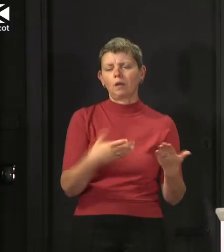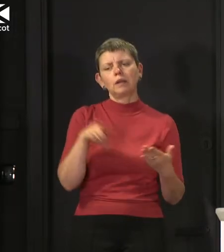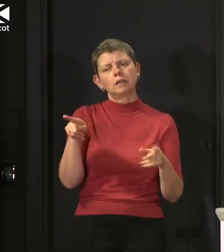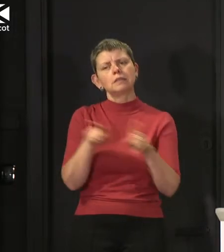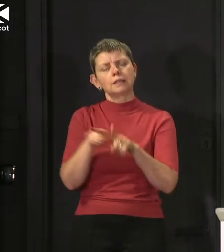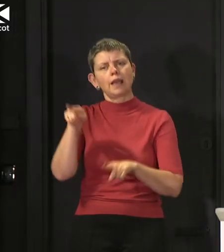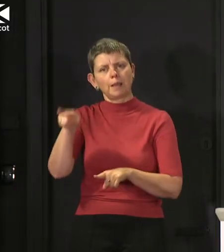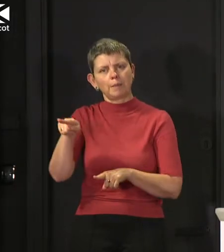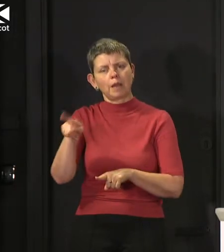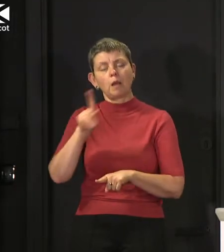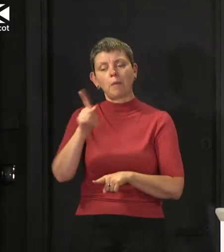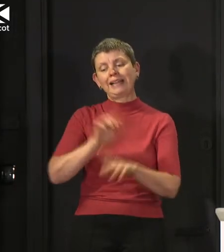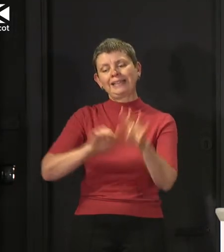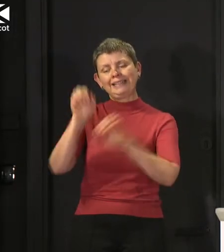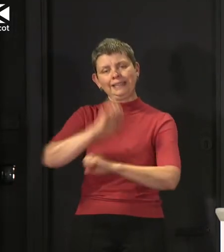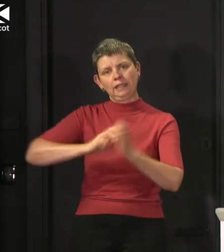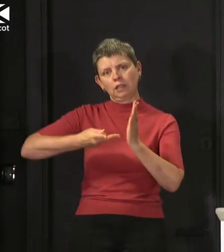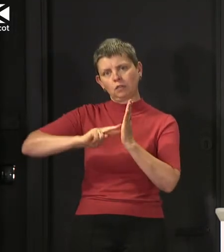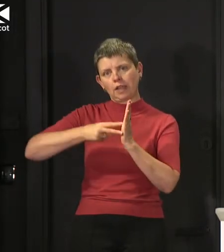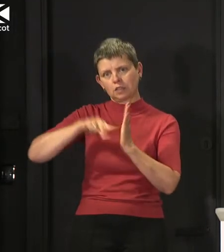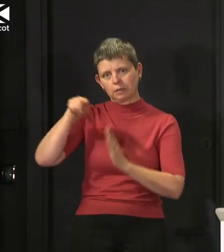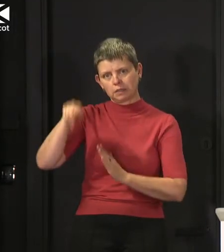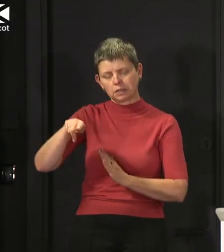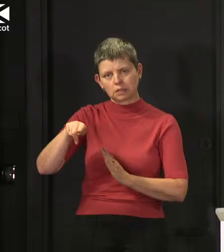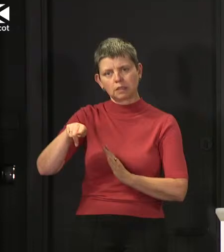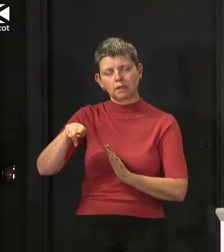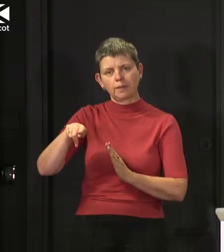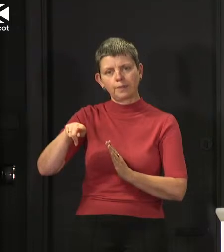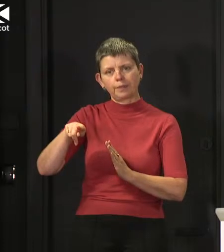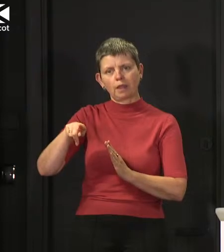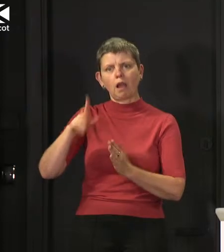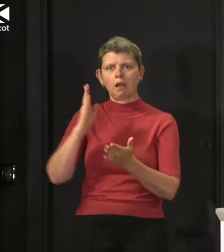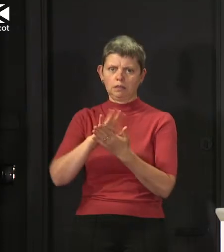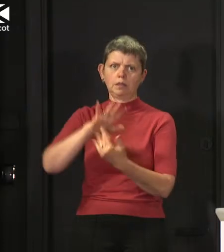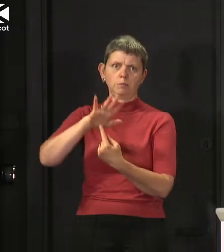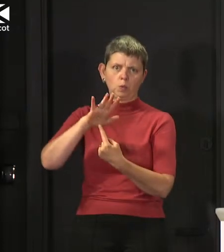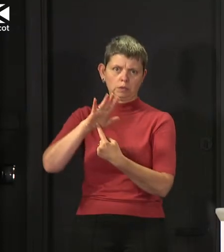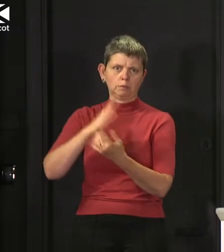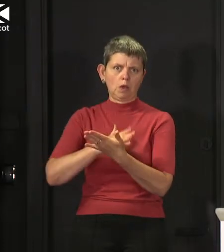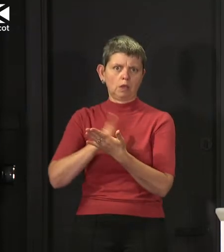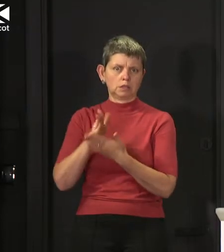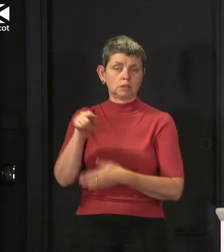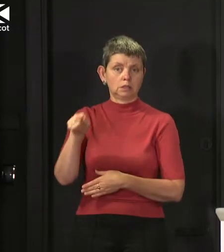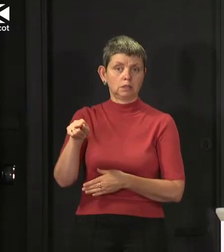arrangements around these arrangements are very important as well. So all of that is